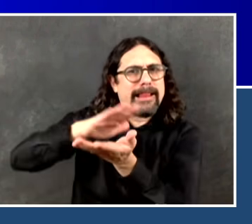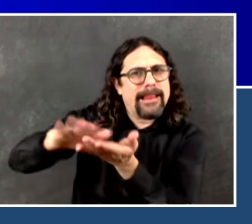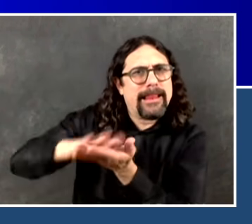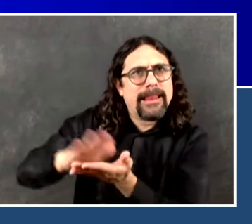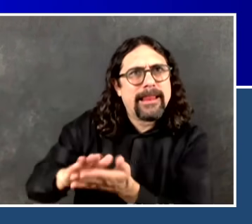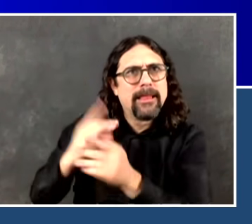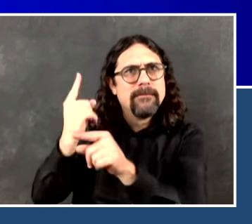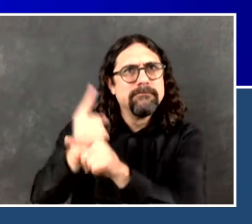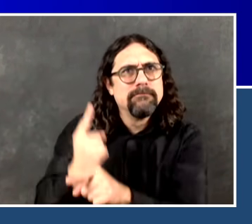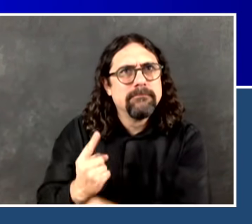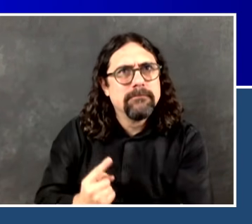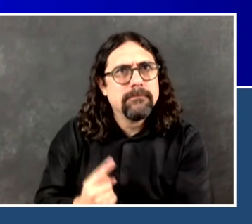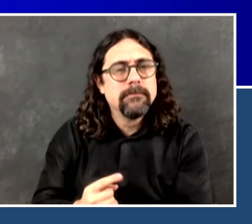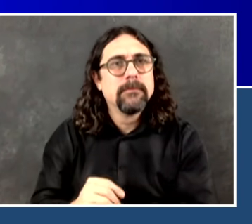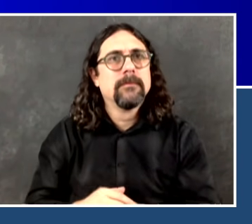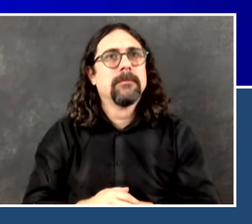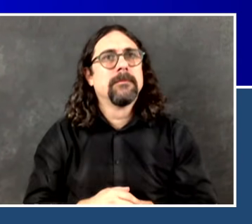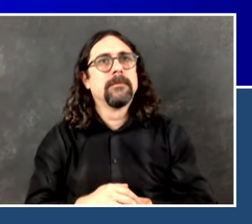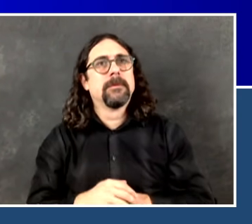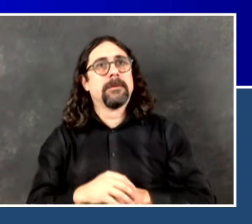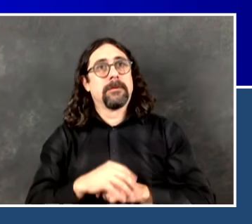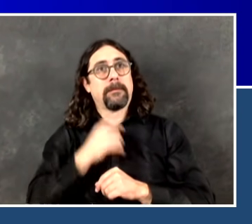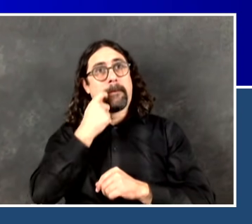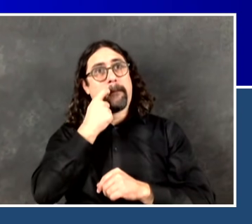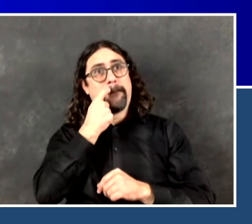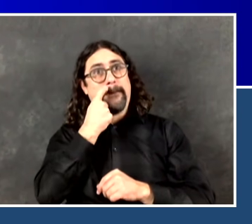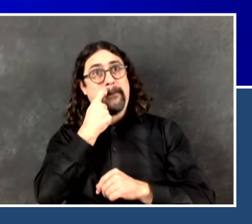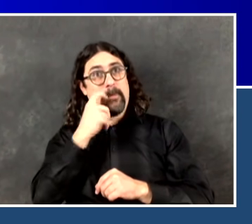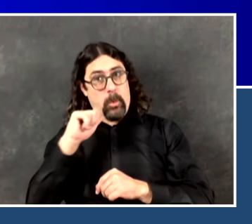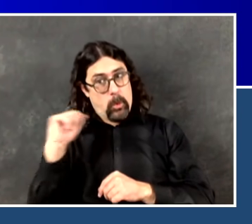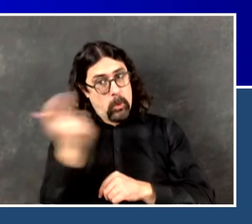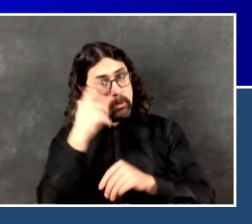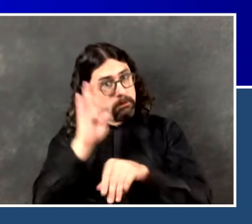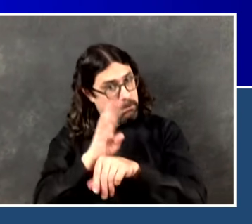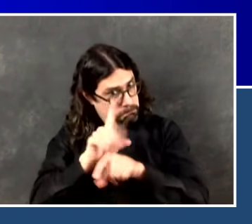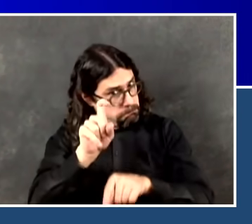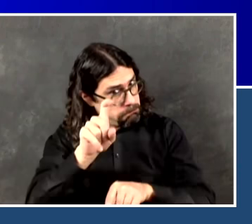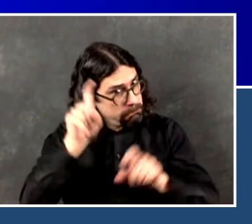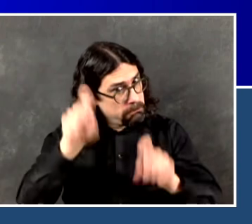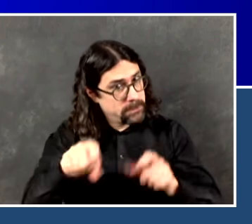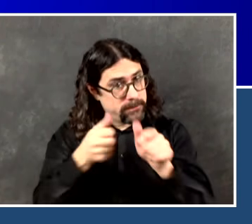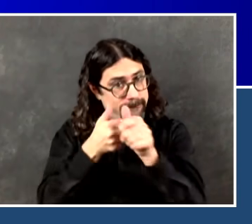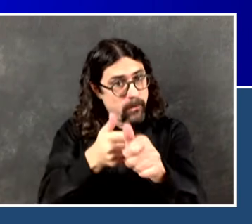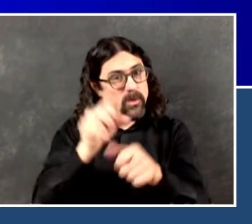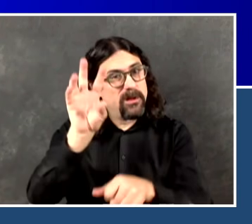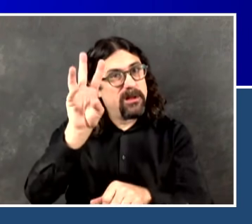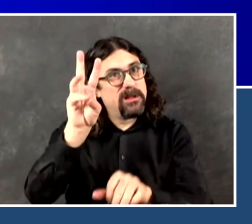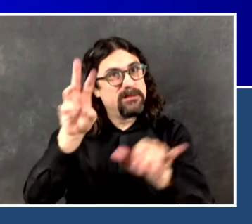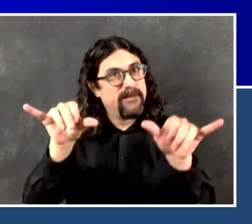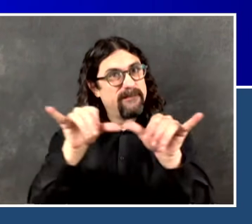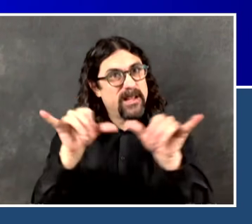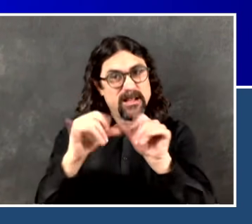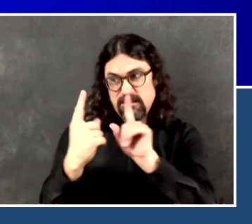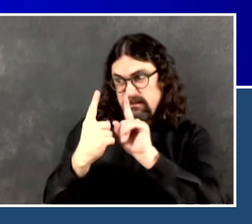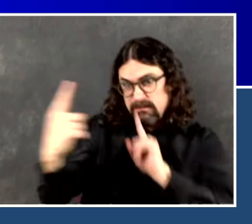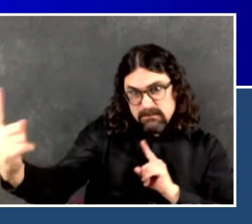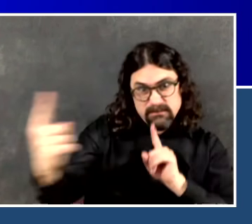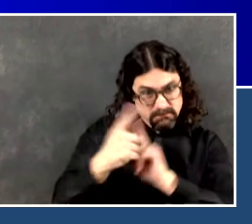WHAT KIND OF SOCIAL DIASTNNGCI WILL BE REQUIRED IN A BUSINESS? HOW MANY CUSTOMERS CAN BE THERE? ALL OF THESE ANSWERS NEED TO